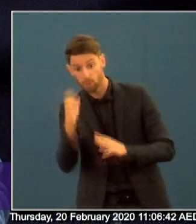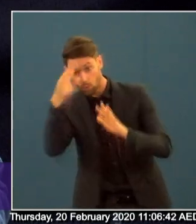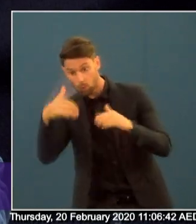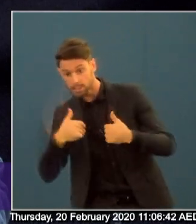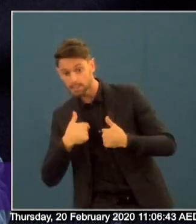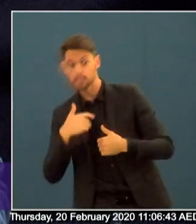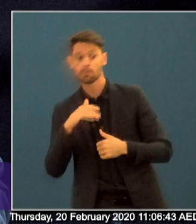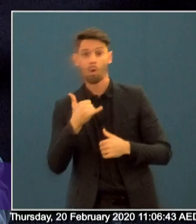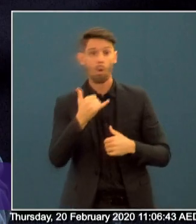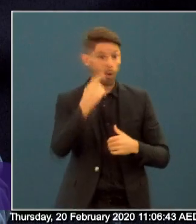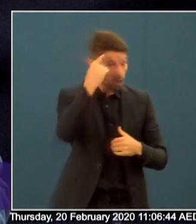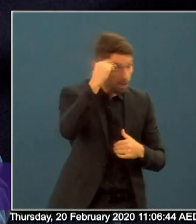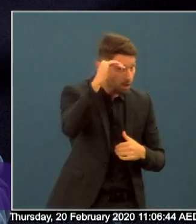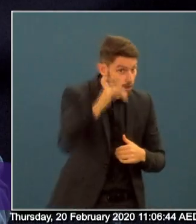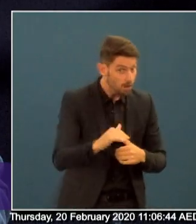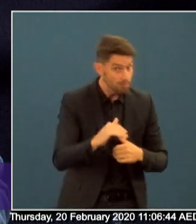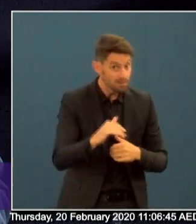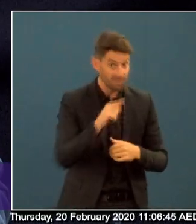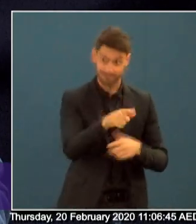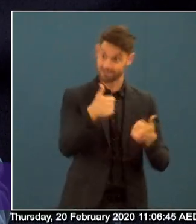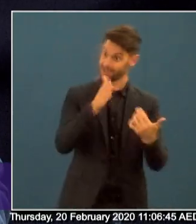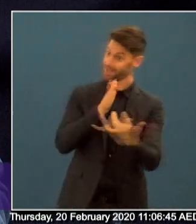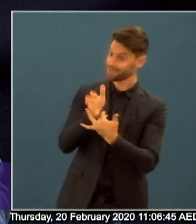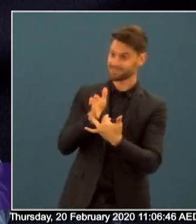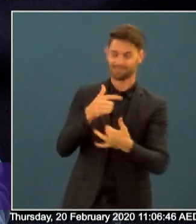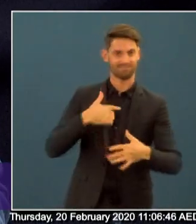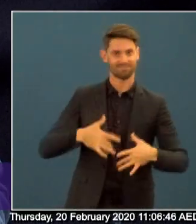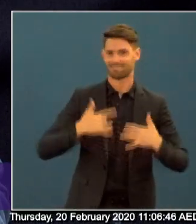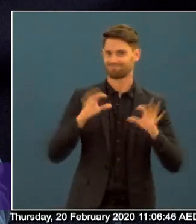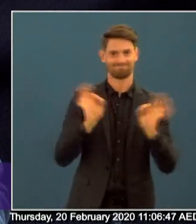It — to do so really requires clinicians and health systems